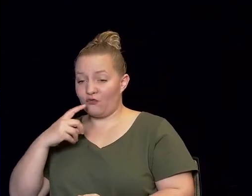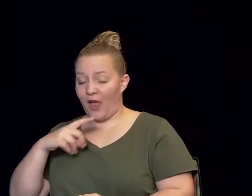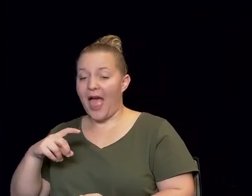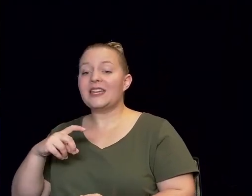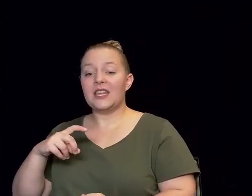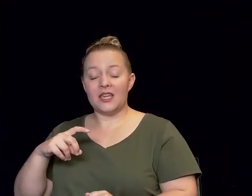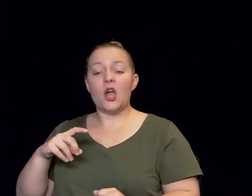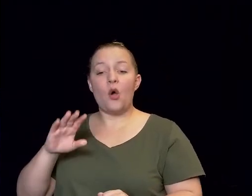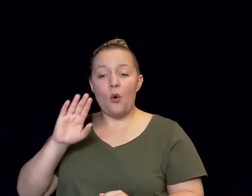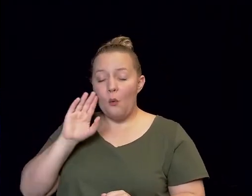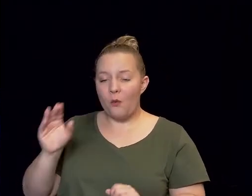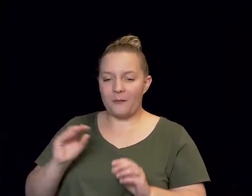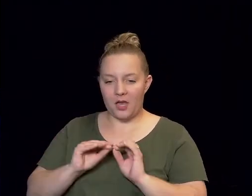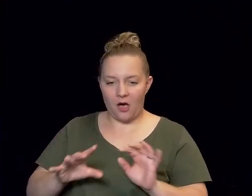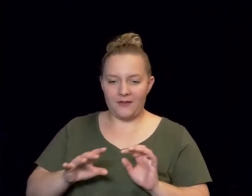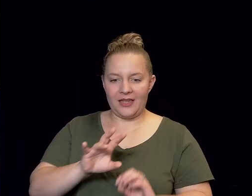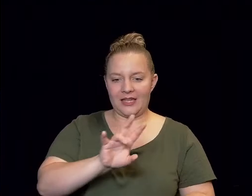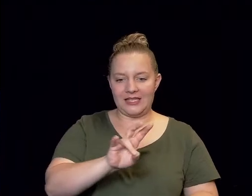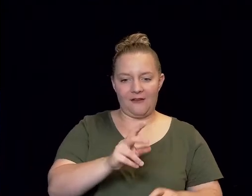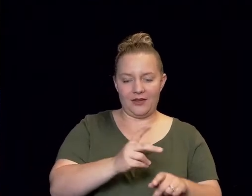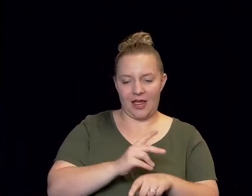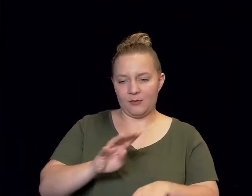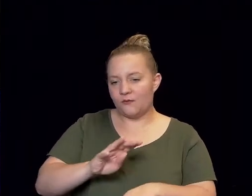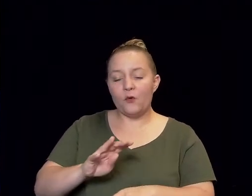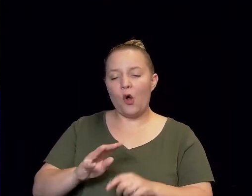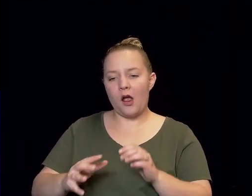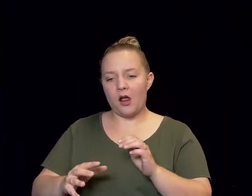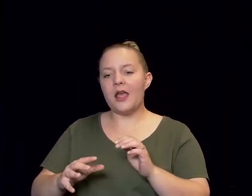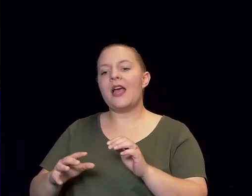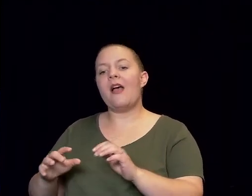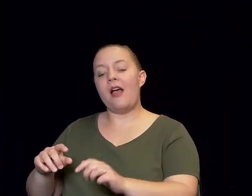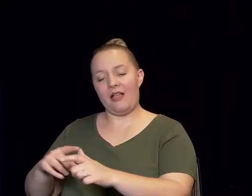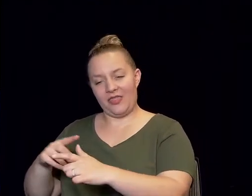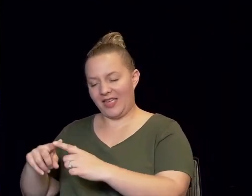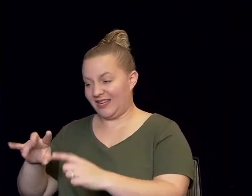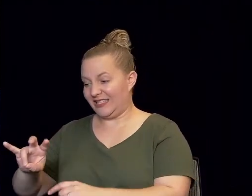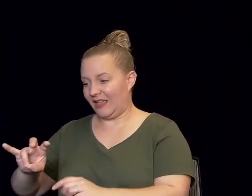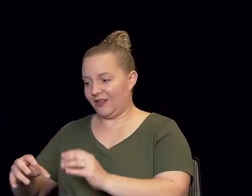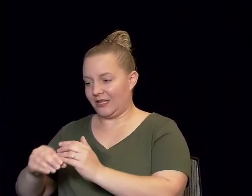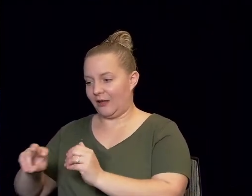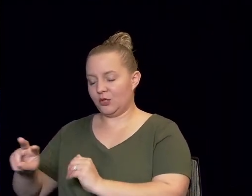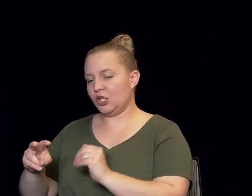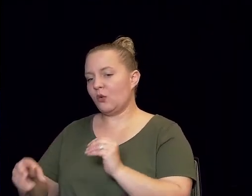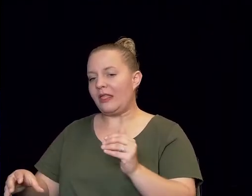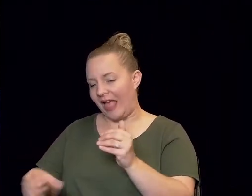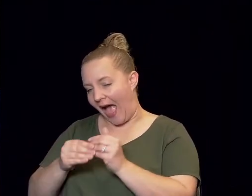this one out of 7 times 4 and then taking 7 times 2 and then adding those two numbers together.